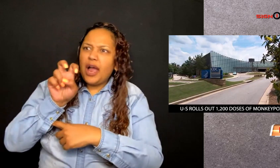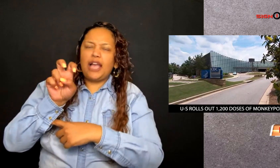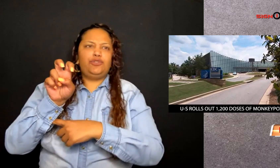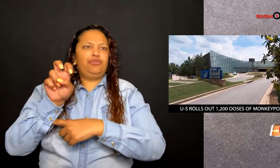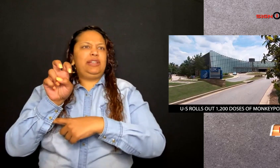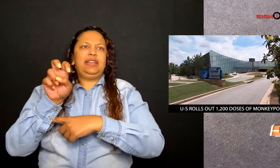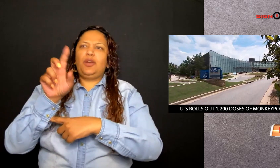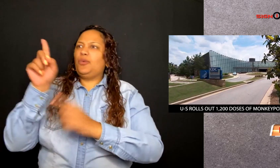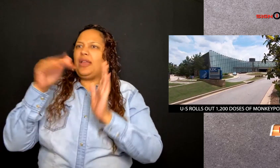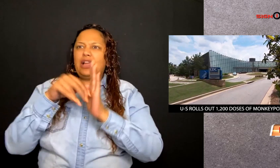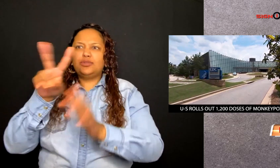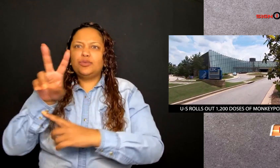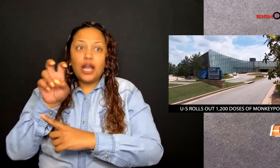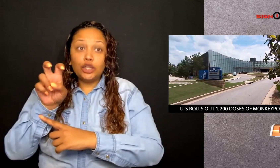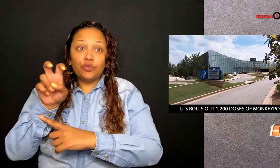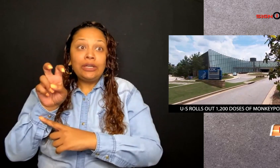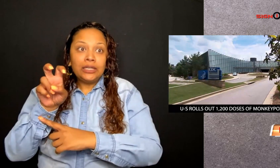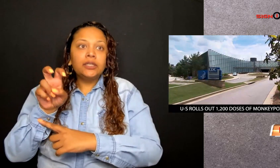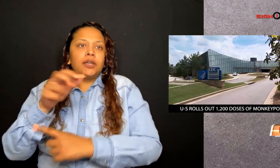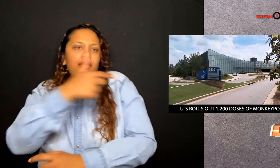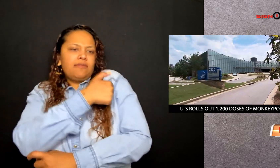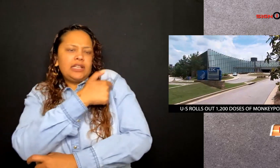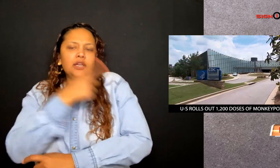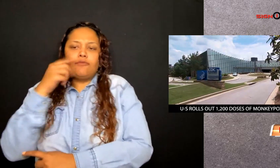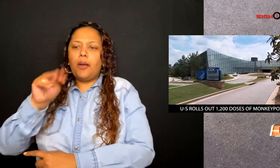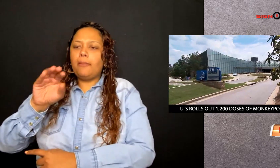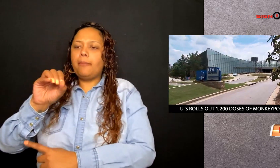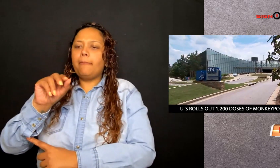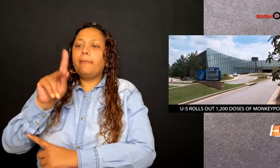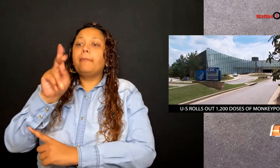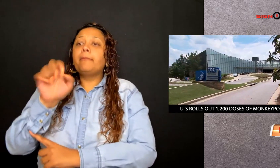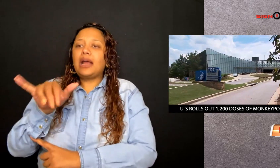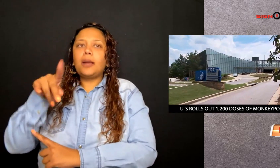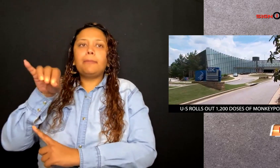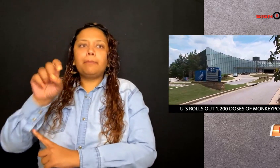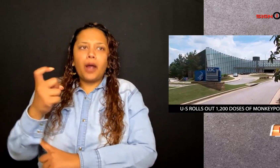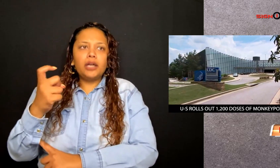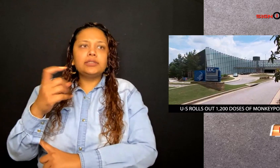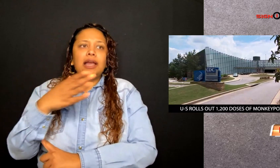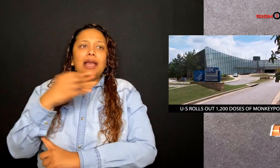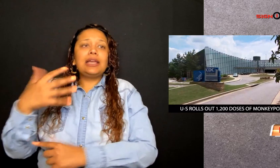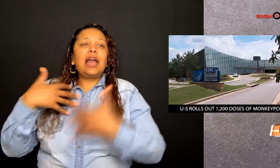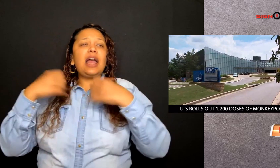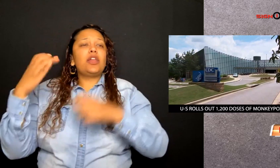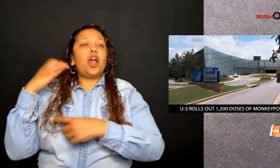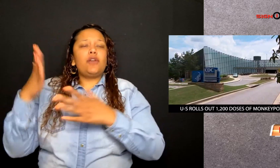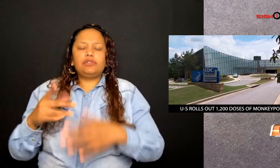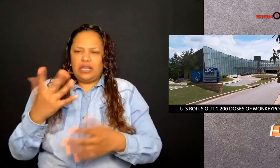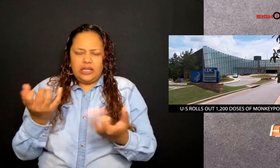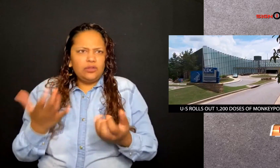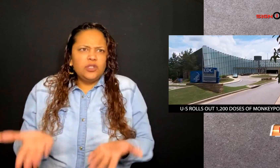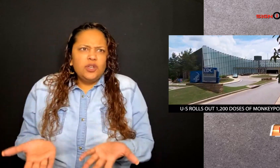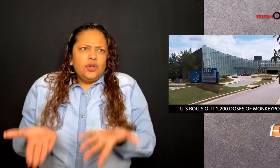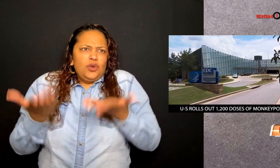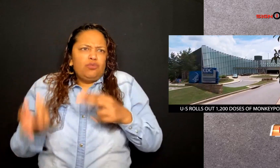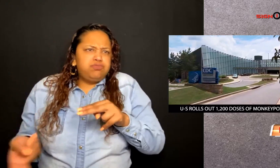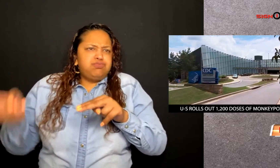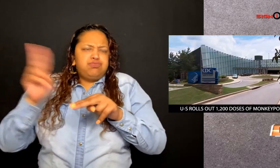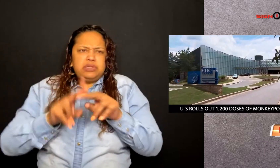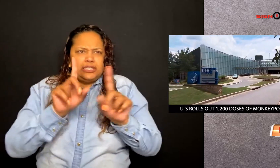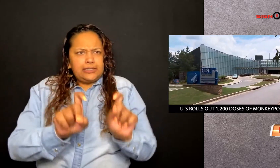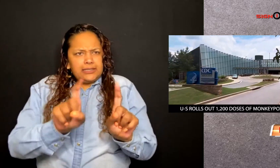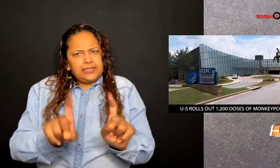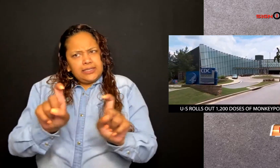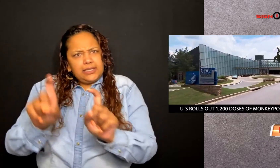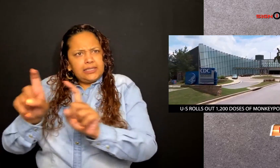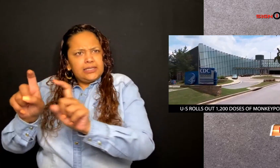the US has rolled out 1200 doses of vaccine for monkeypox and health officials have increased